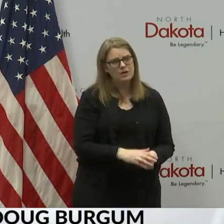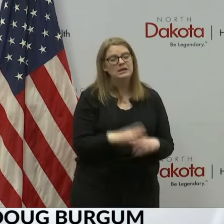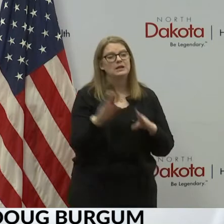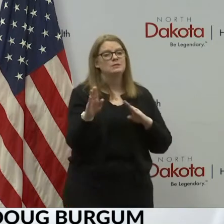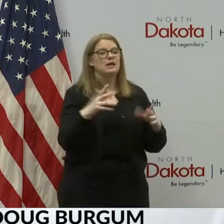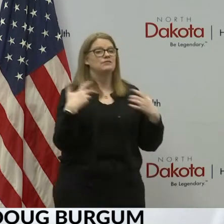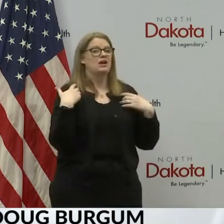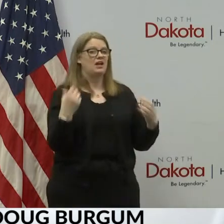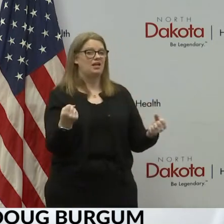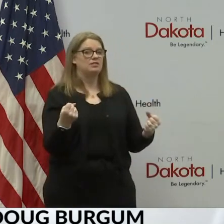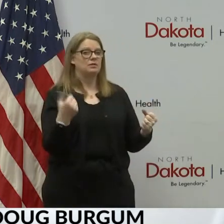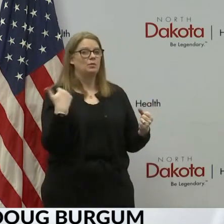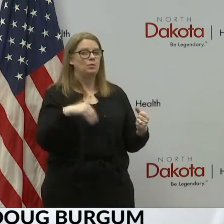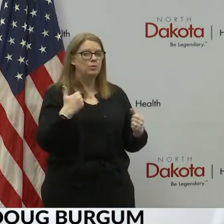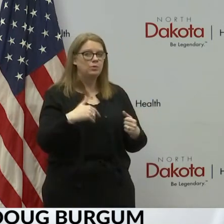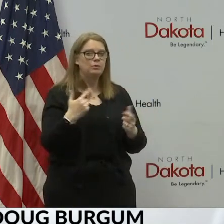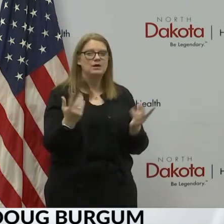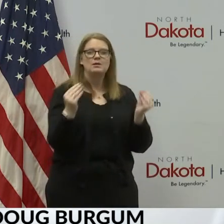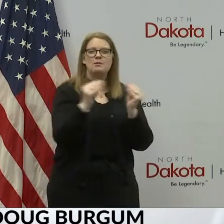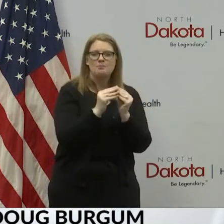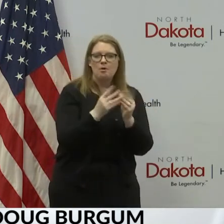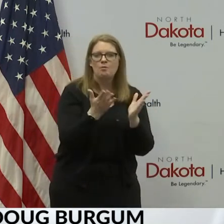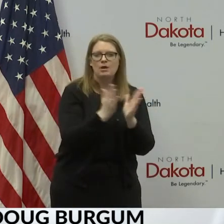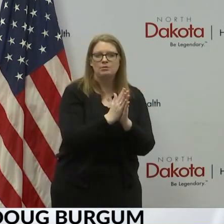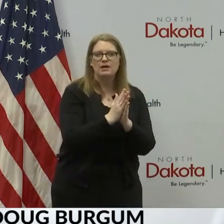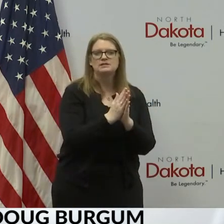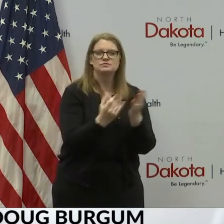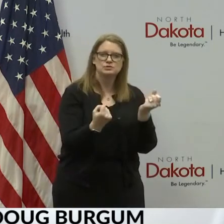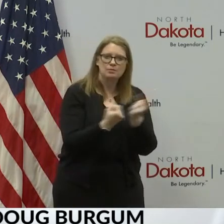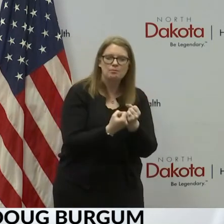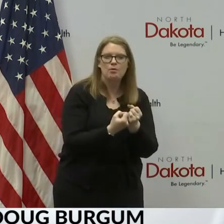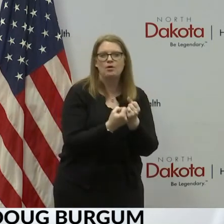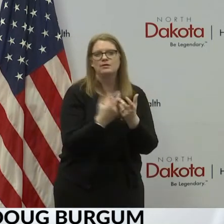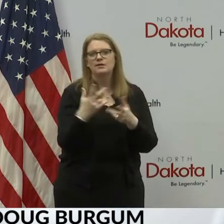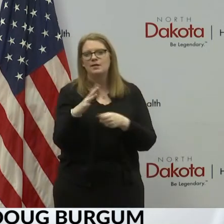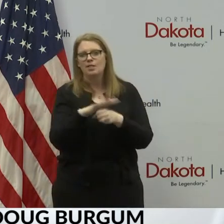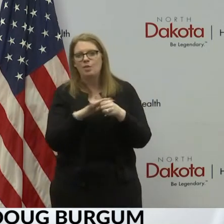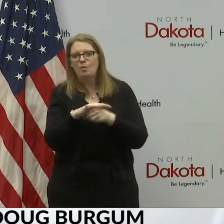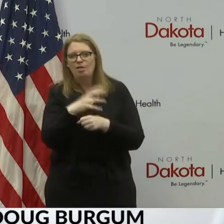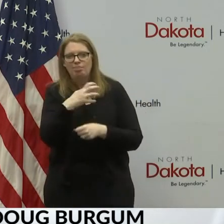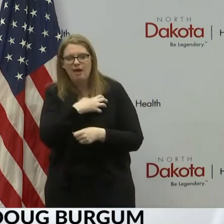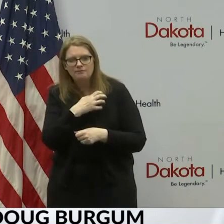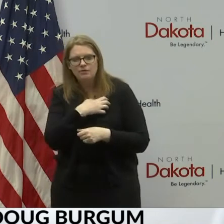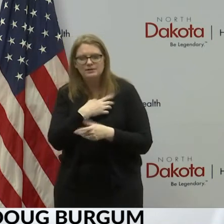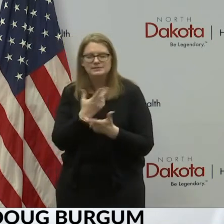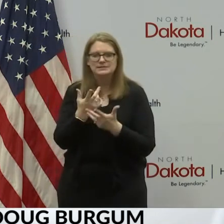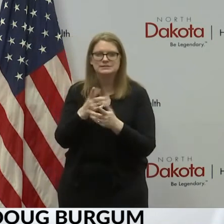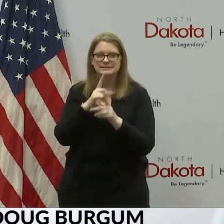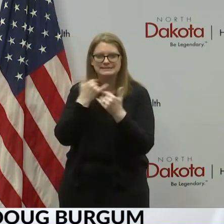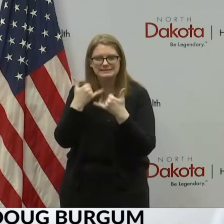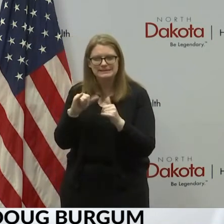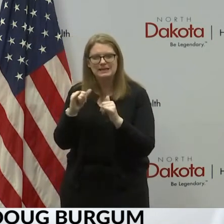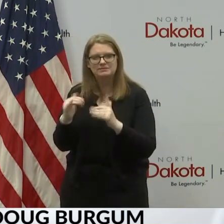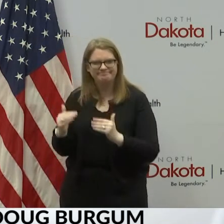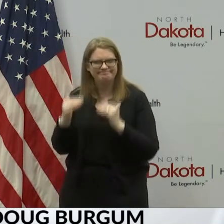CERTAINLY ADDING STRESS TO PEOPLE'S LIVES. AND BEHAVIORAL HEALTH IS SEEING AN INCREASE VOLUME OF CALLS AND REQUESTS FOR BEHAVIORAL HEALTH